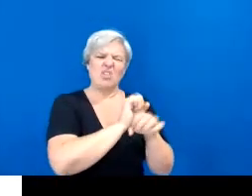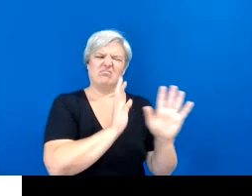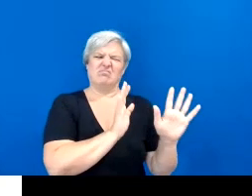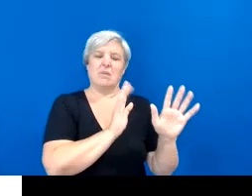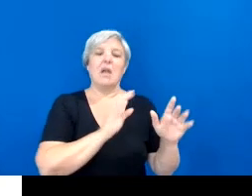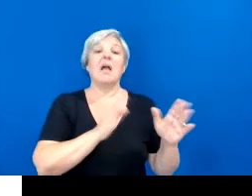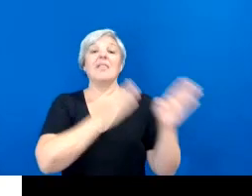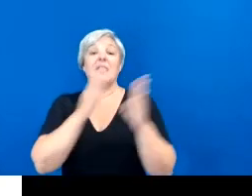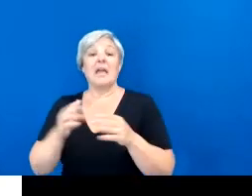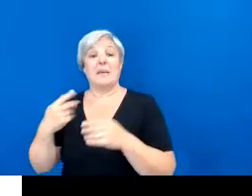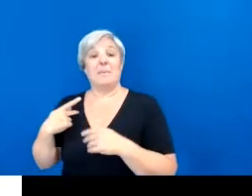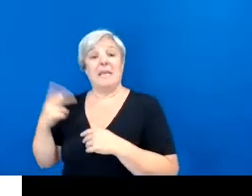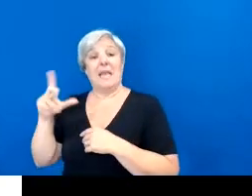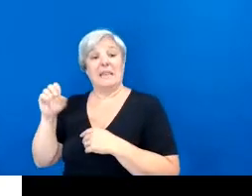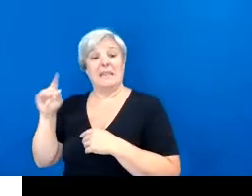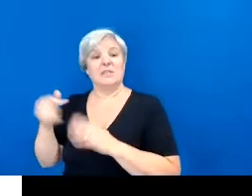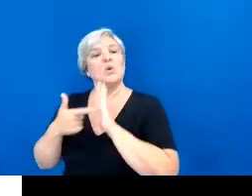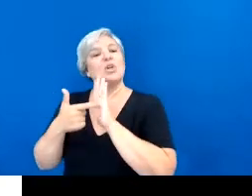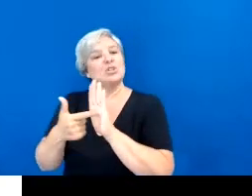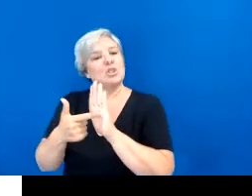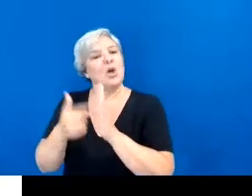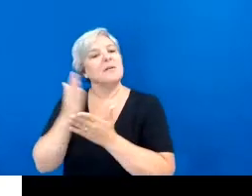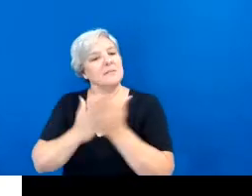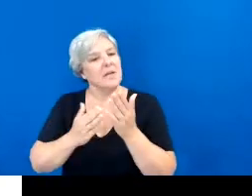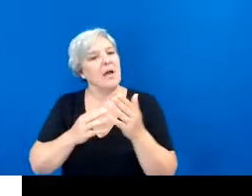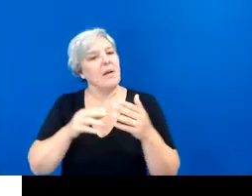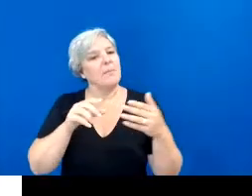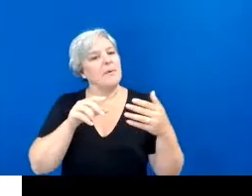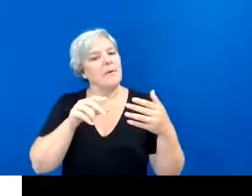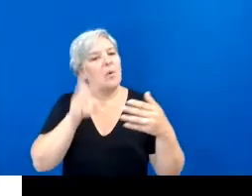and I are going to show you some places where you can find OER for your classes